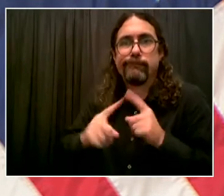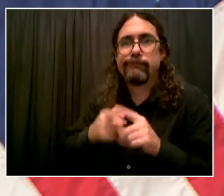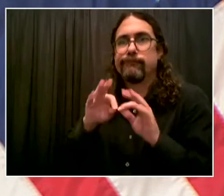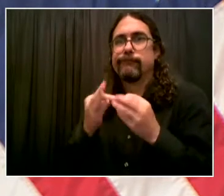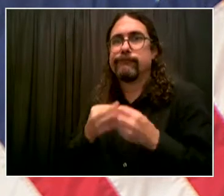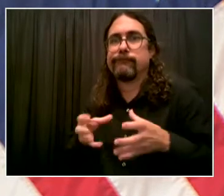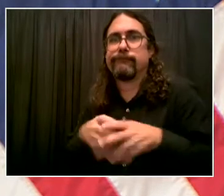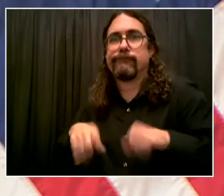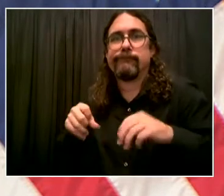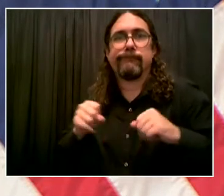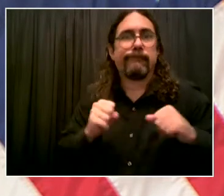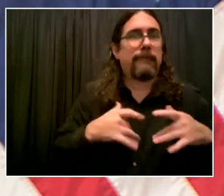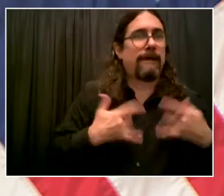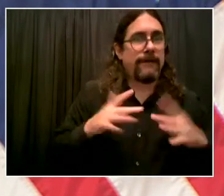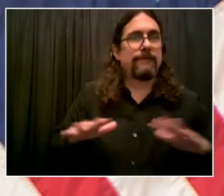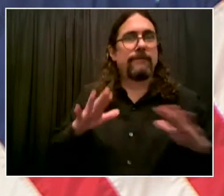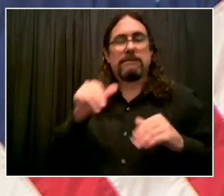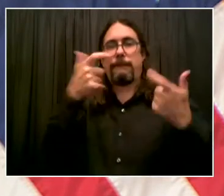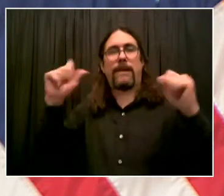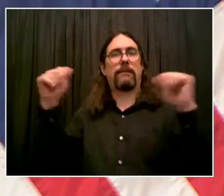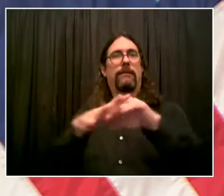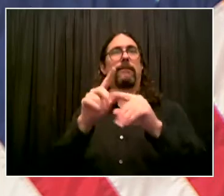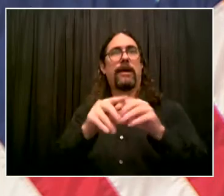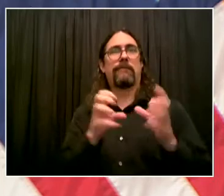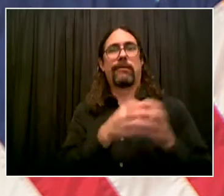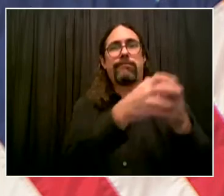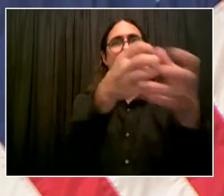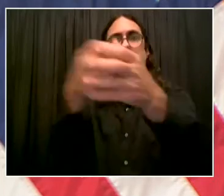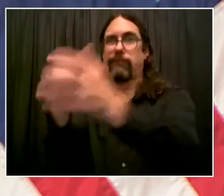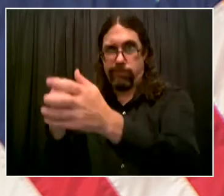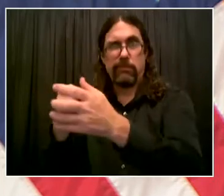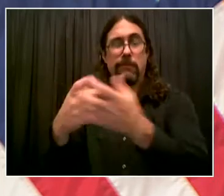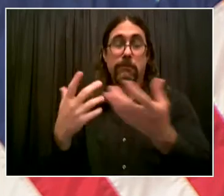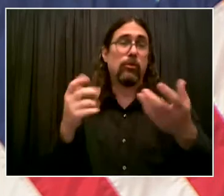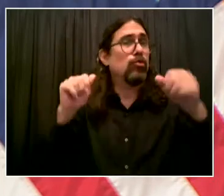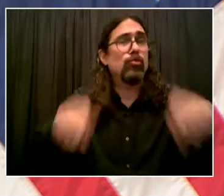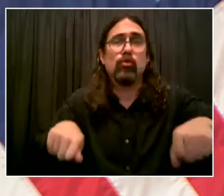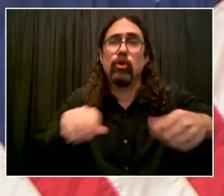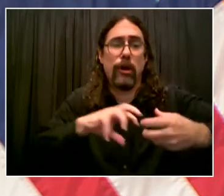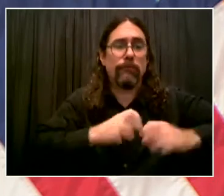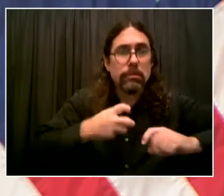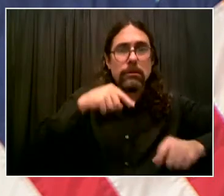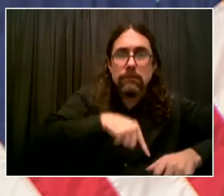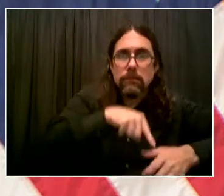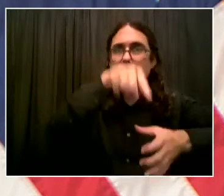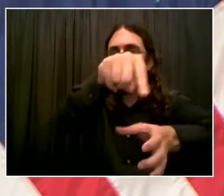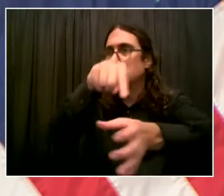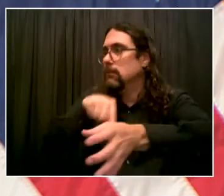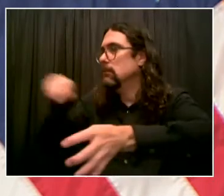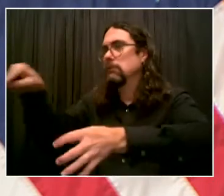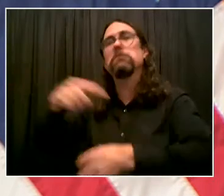THERE WILL BE UNIFORM OFFICERS ON FOOT AND IN RESPONSE